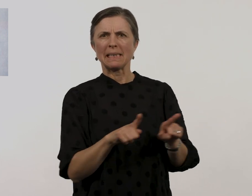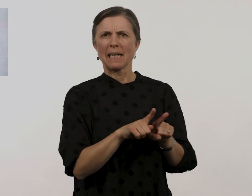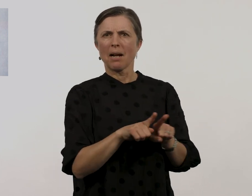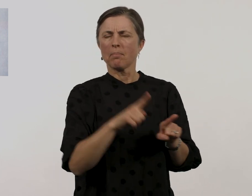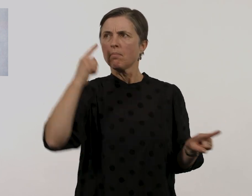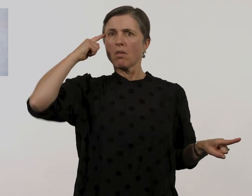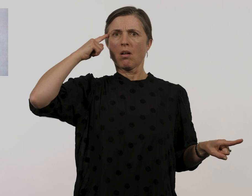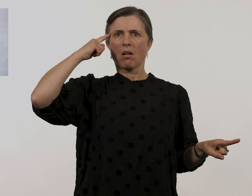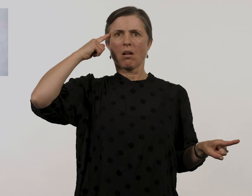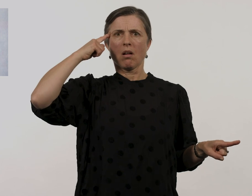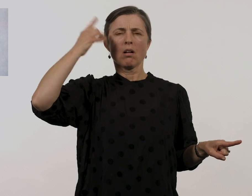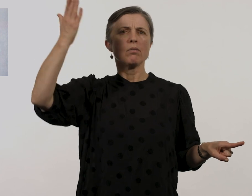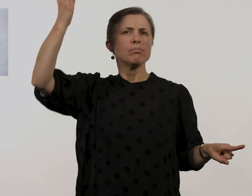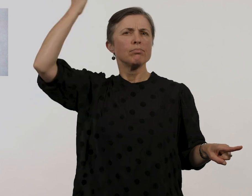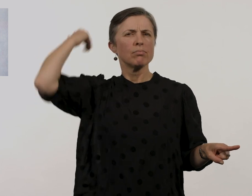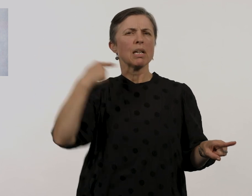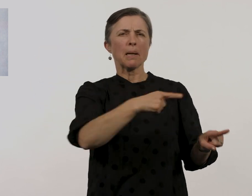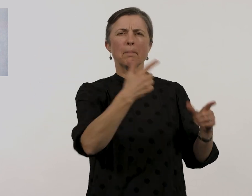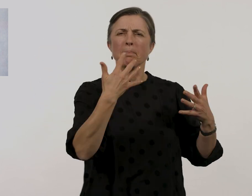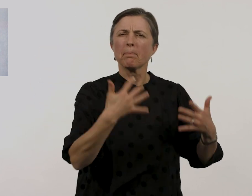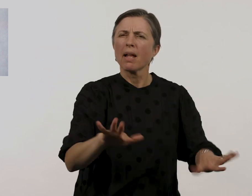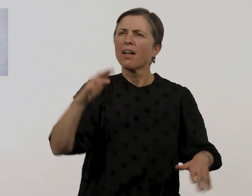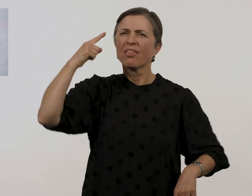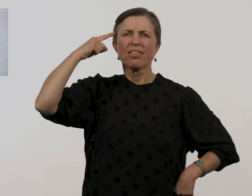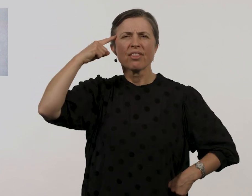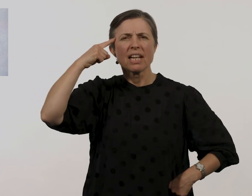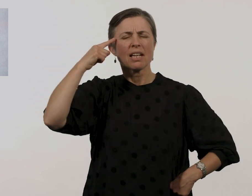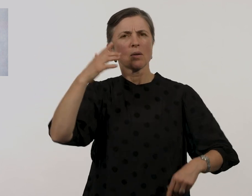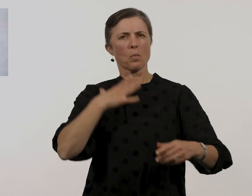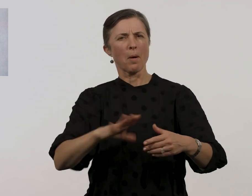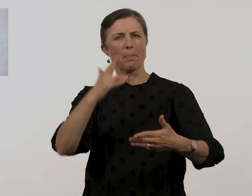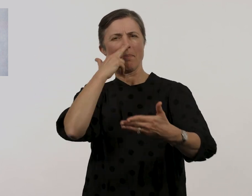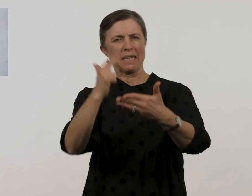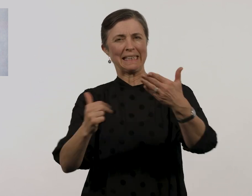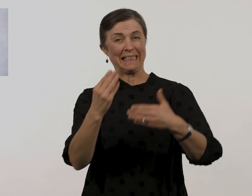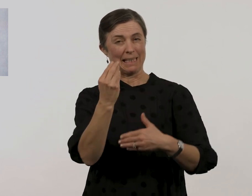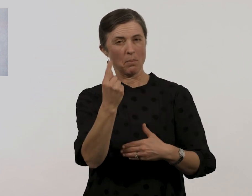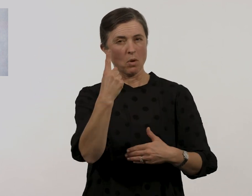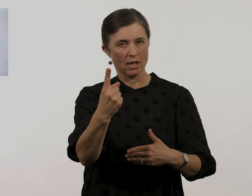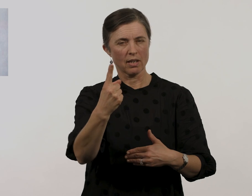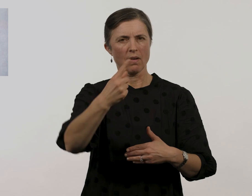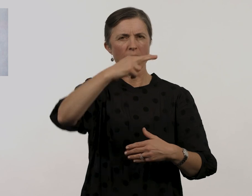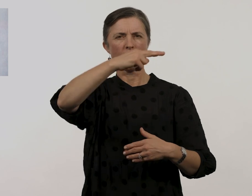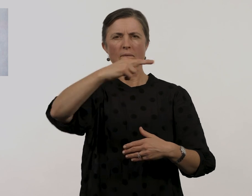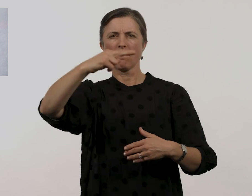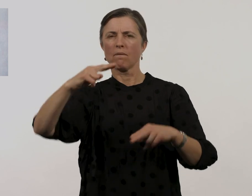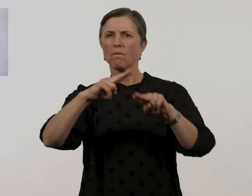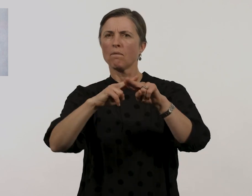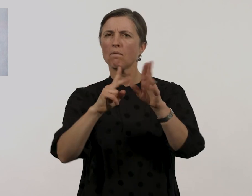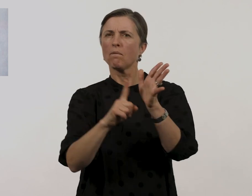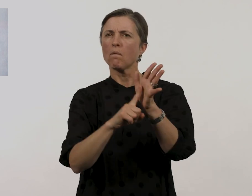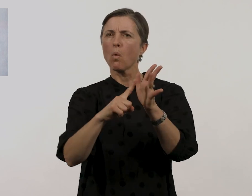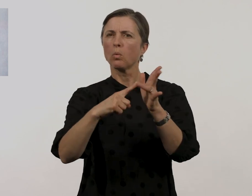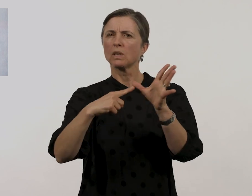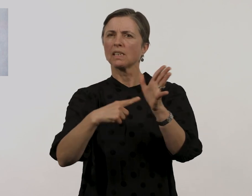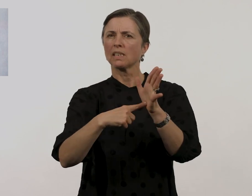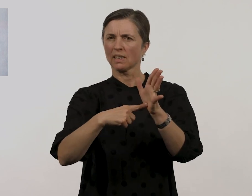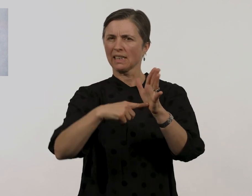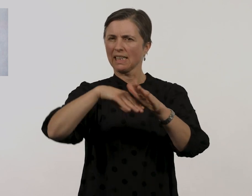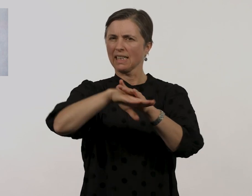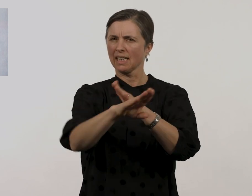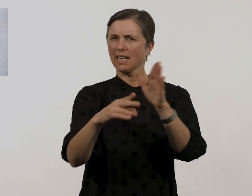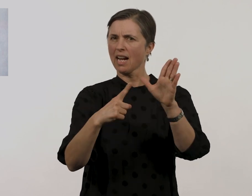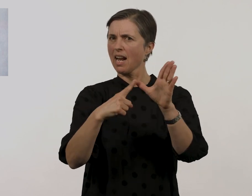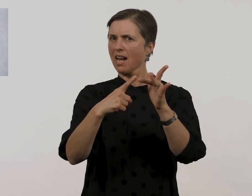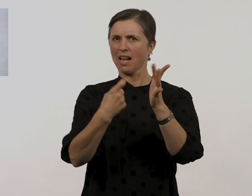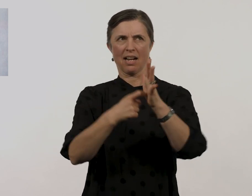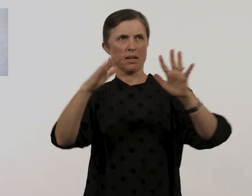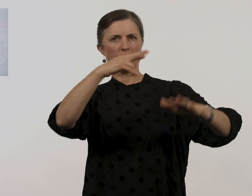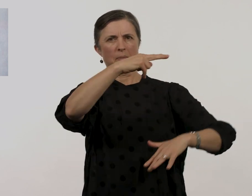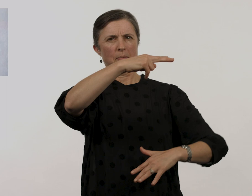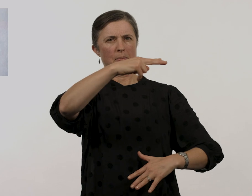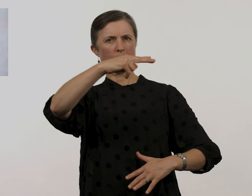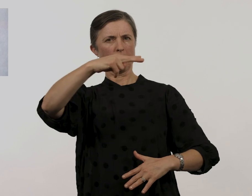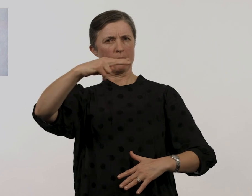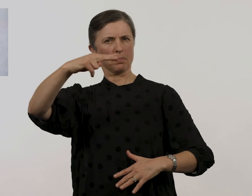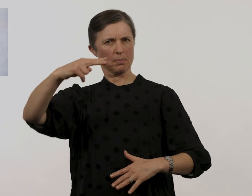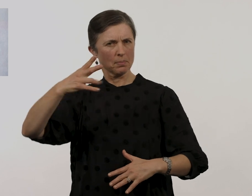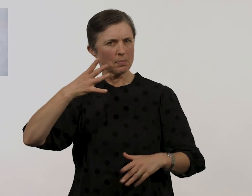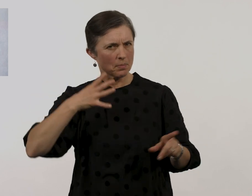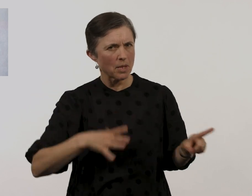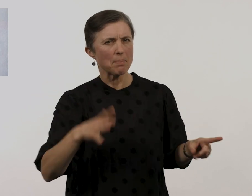'This discovery sparked an old idea I had of painting a portrait of someone floating in the air,'